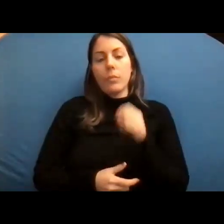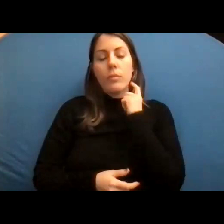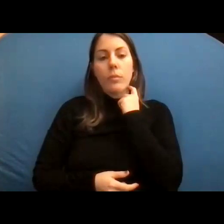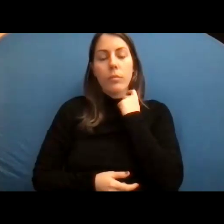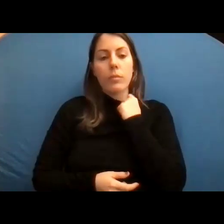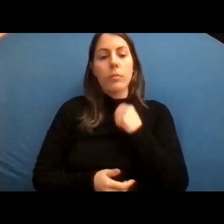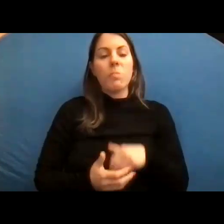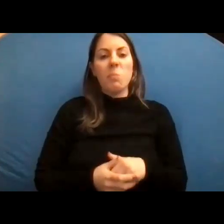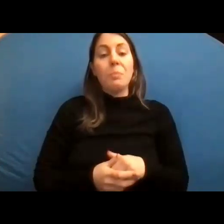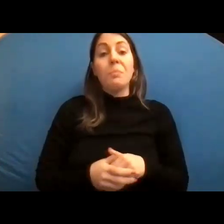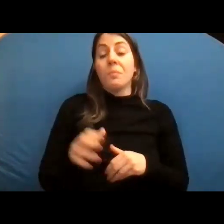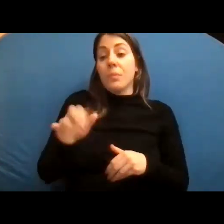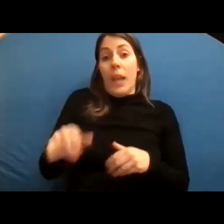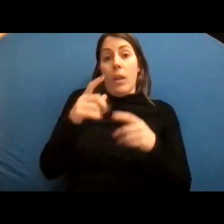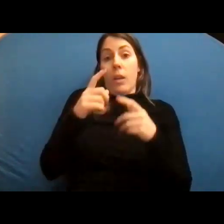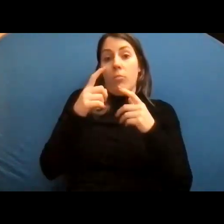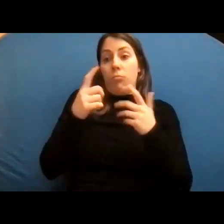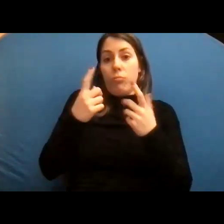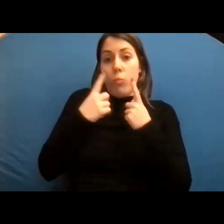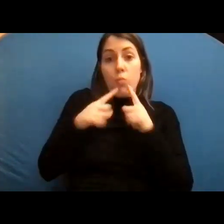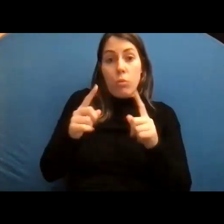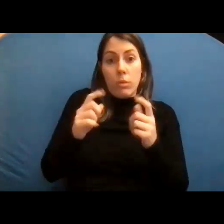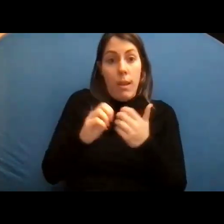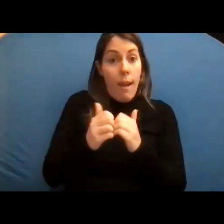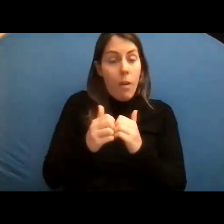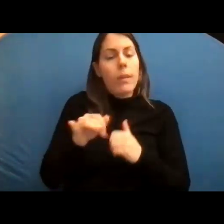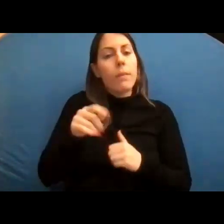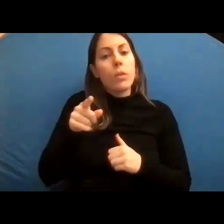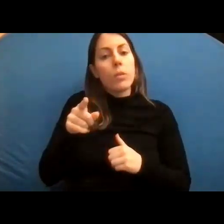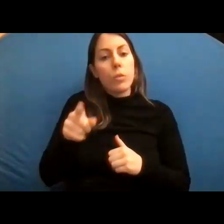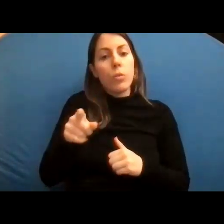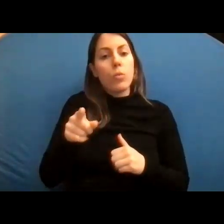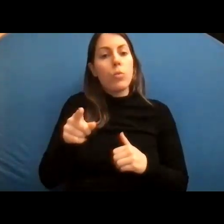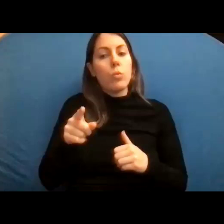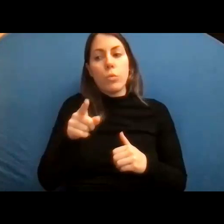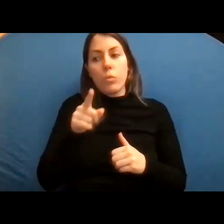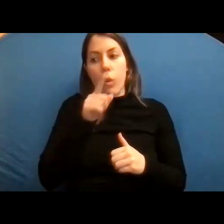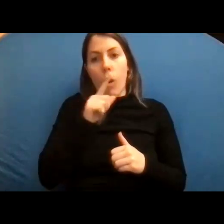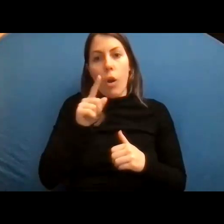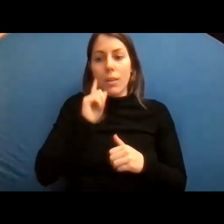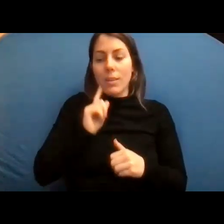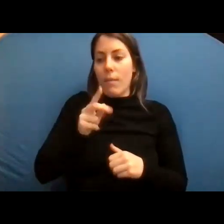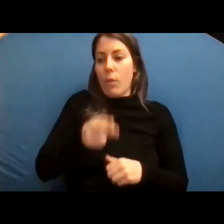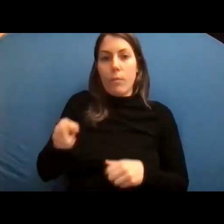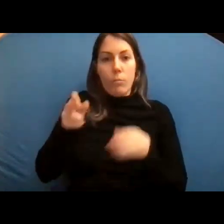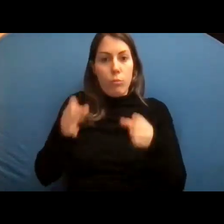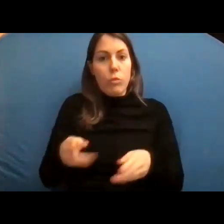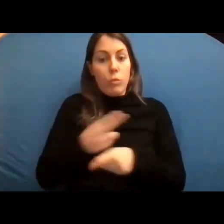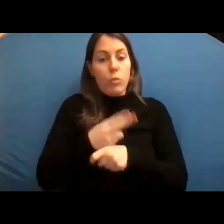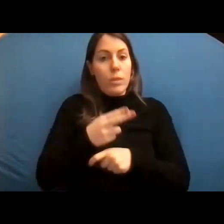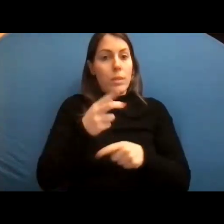communication. So the way that works is that if you are a deaf and